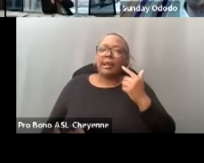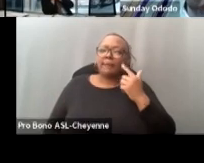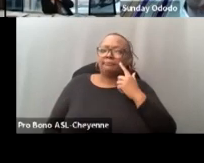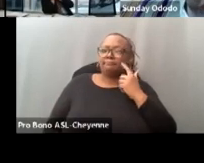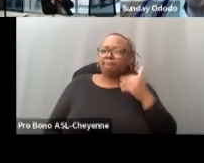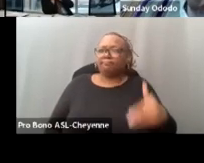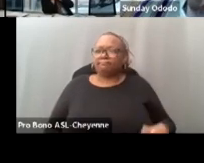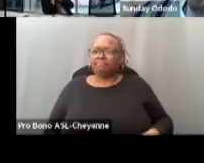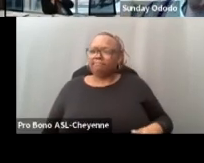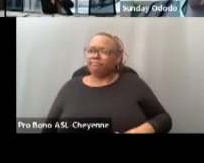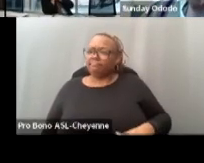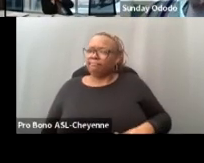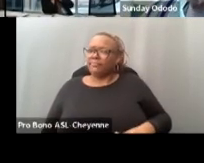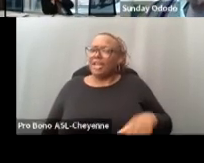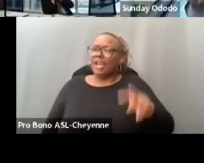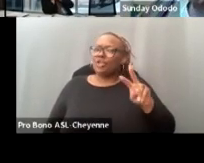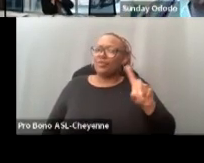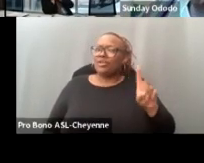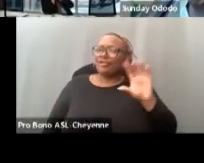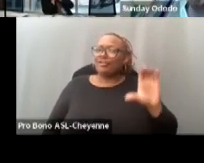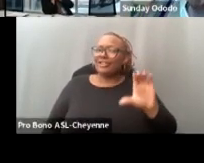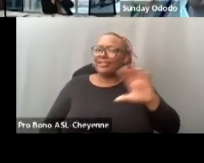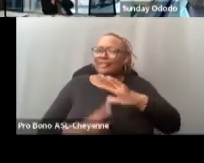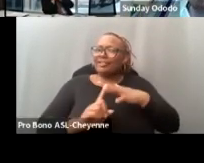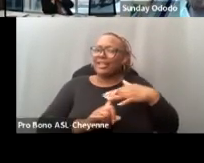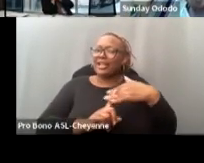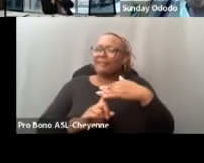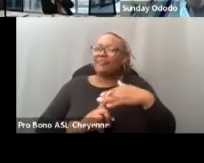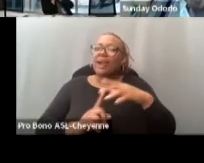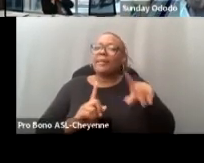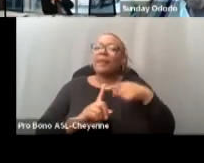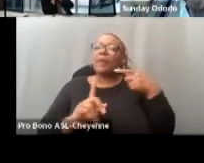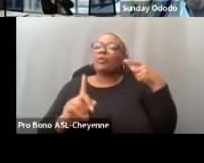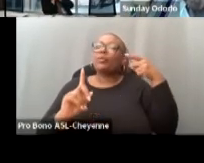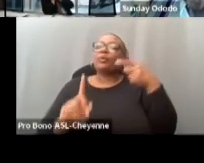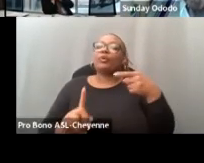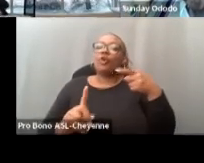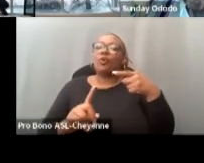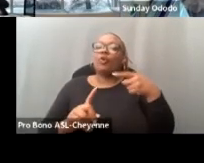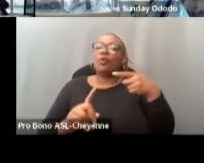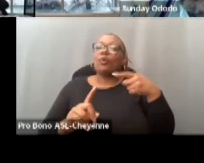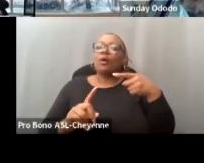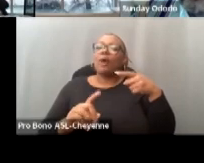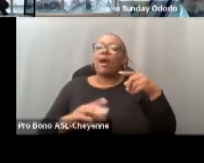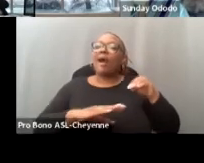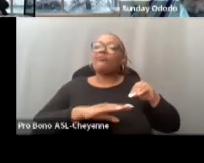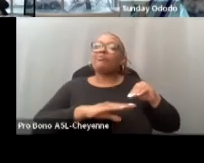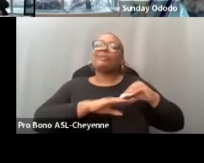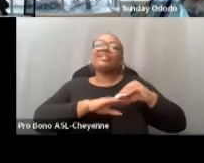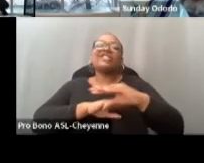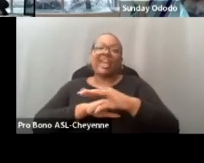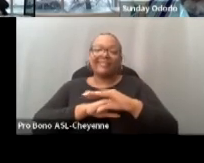in the 21st century environment, of the goal of projecting a particular image.